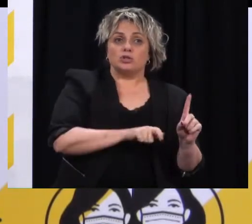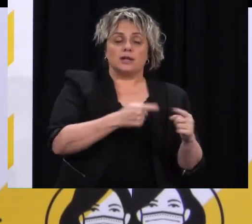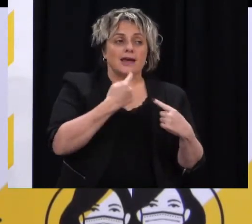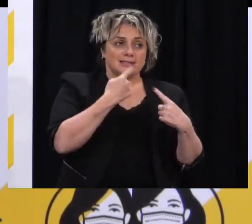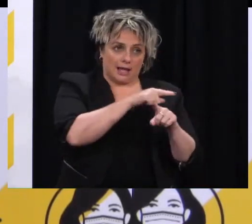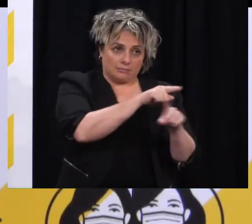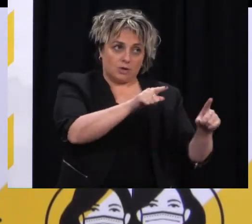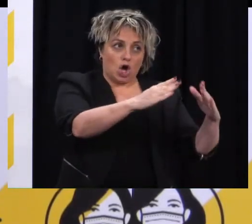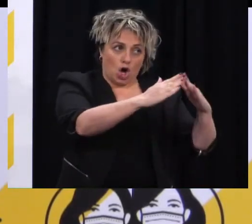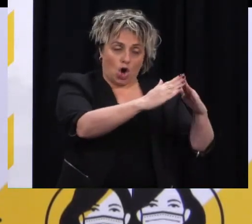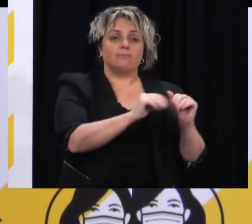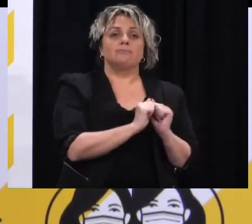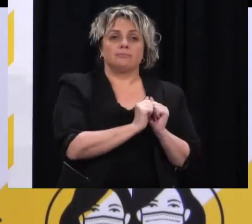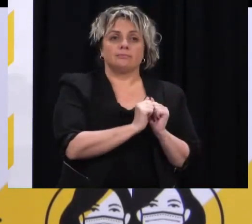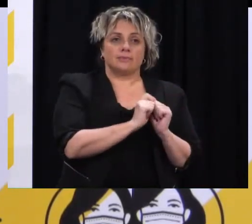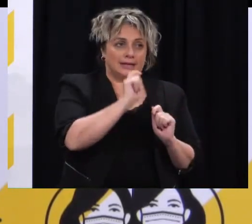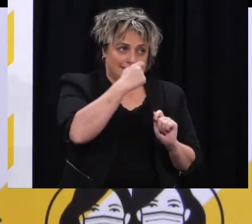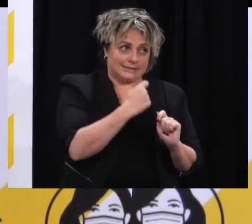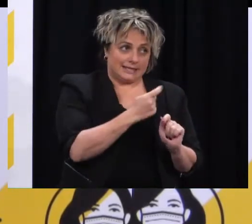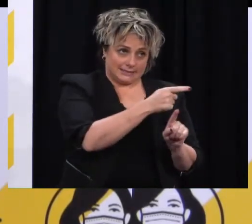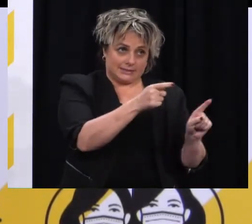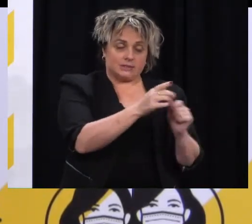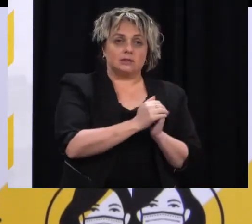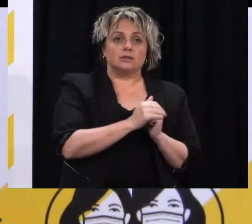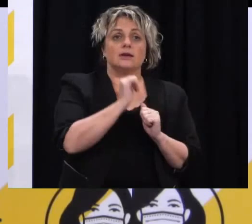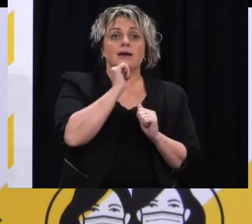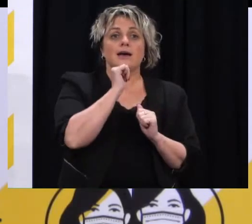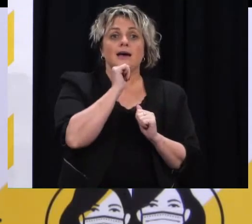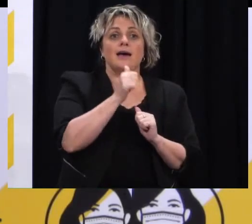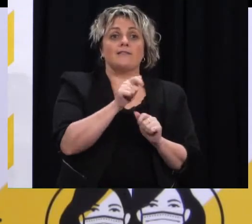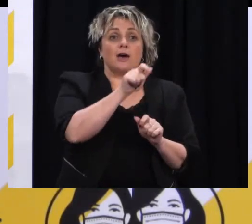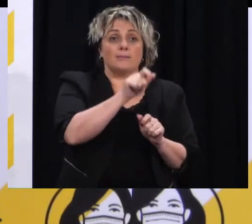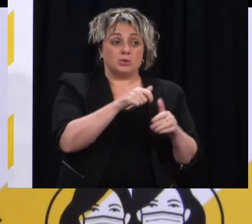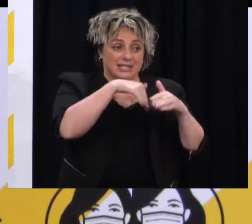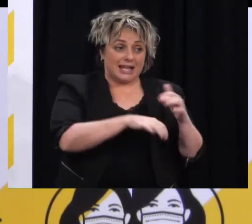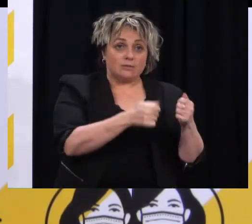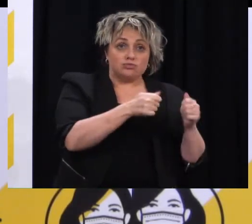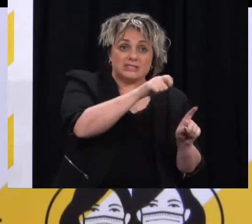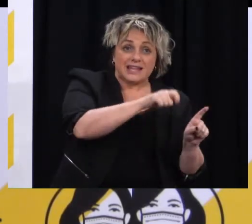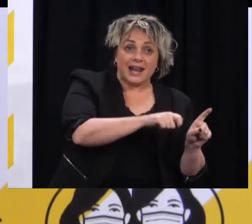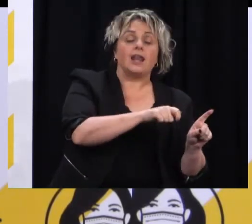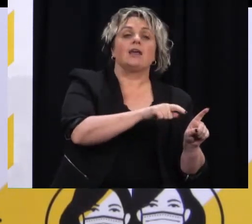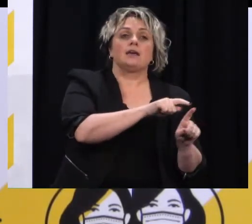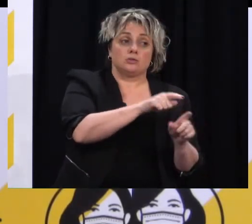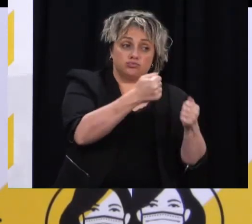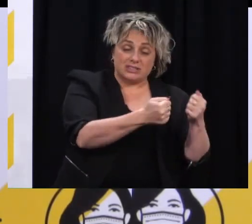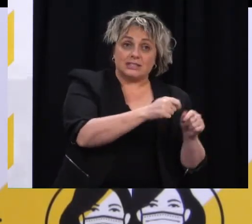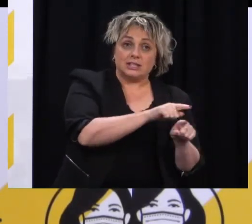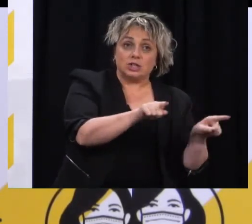are they isolating at home and if so how is the prison